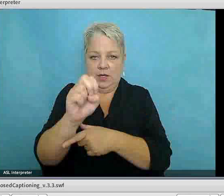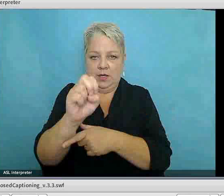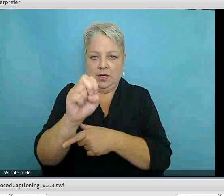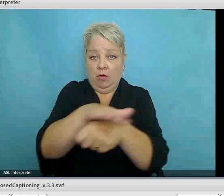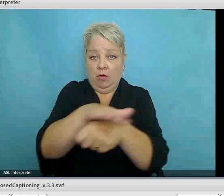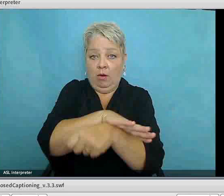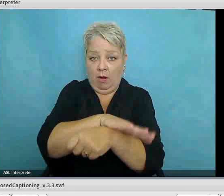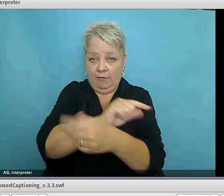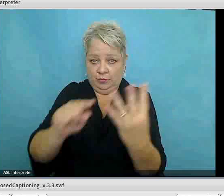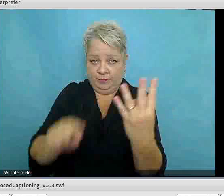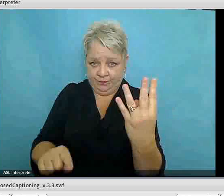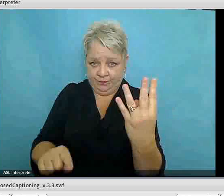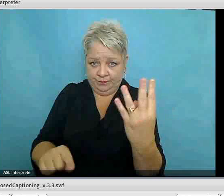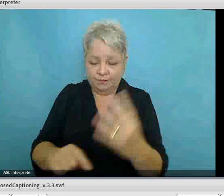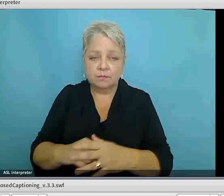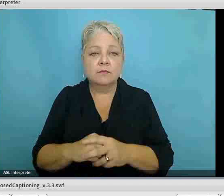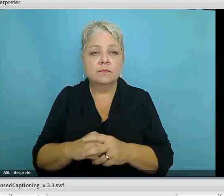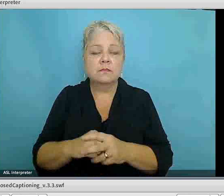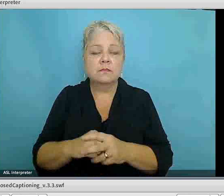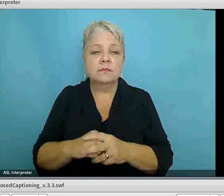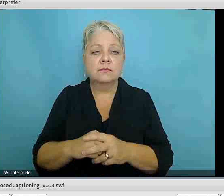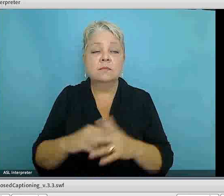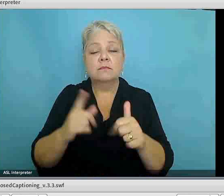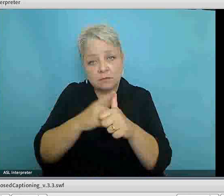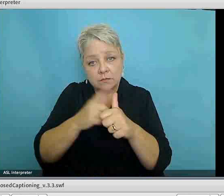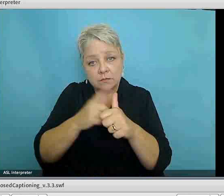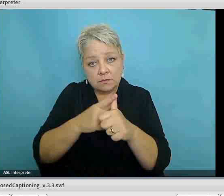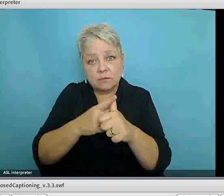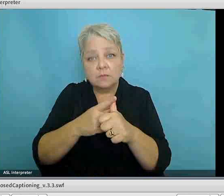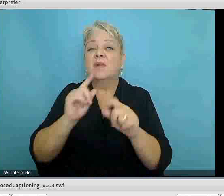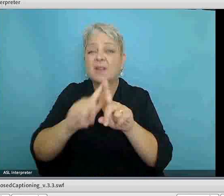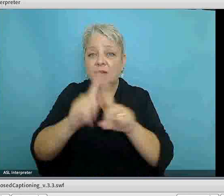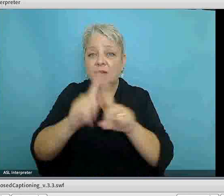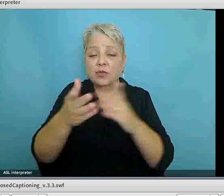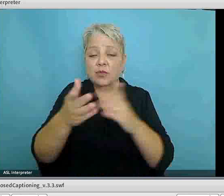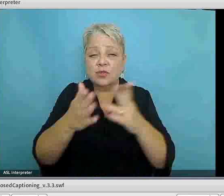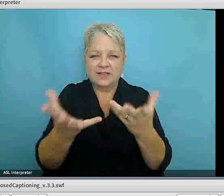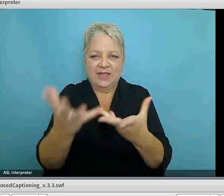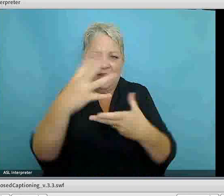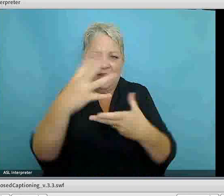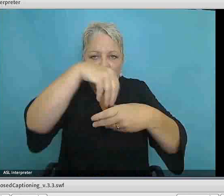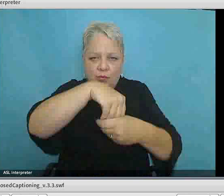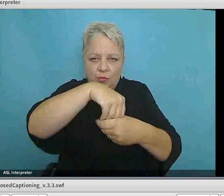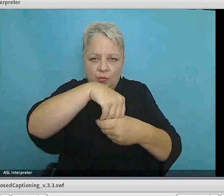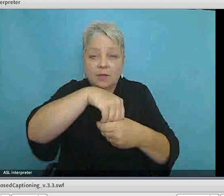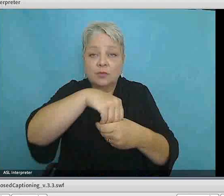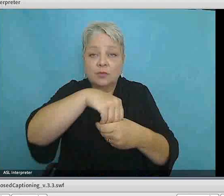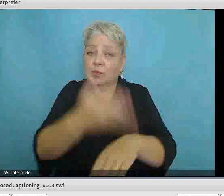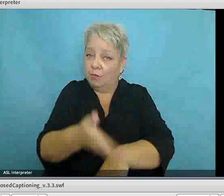Services are integrated to improve quality and reduce costs and include Medicare services.